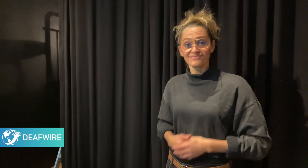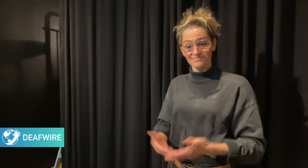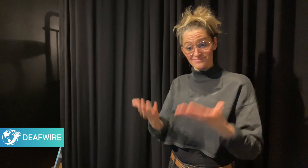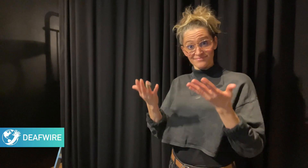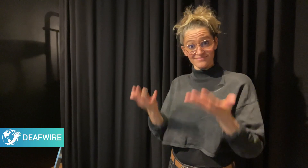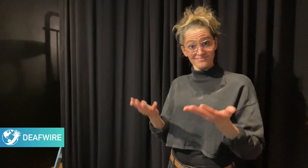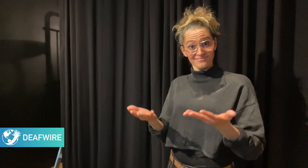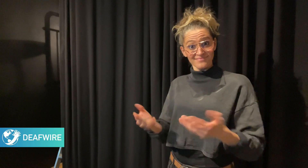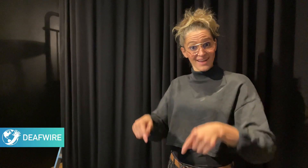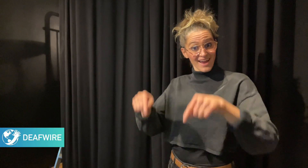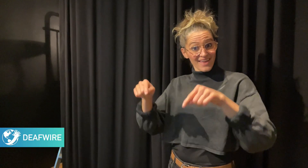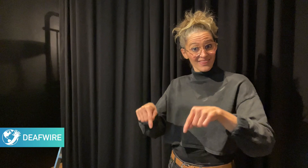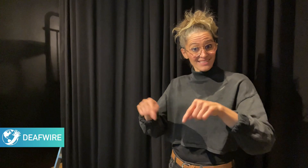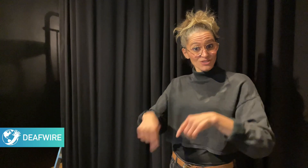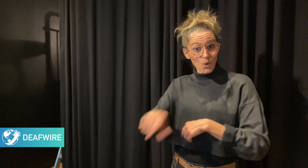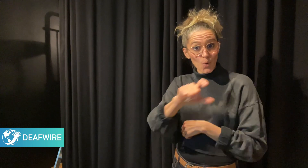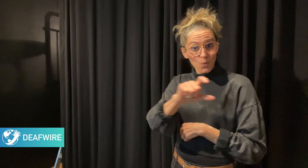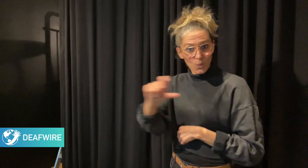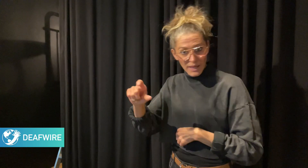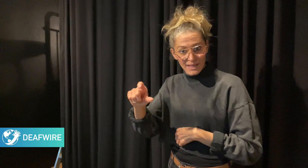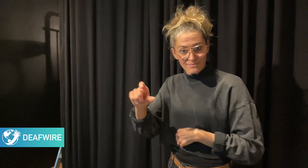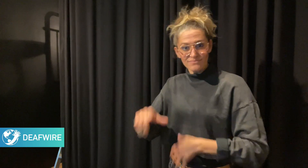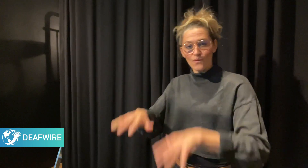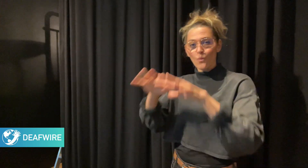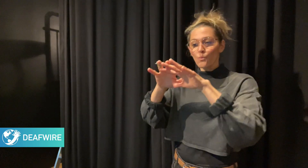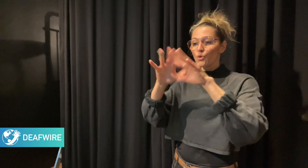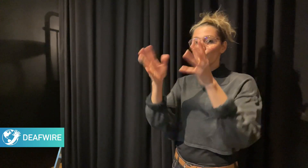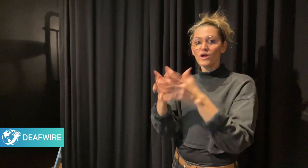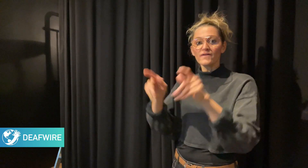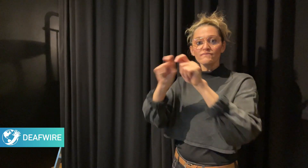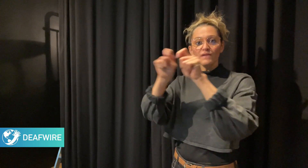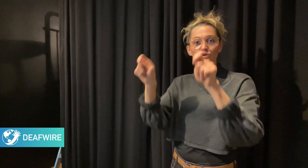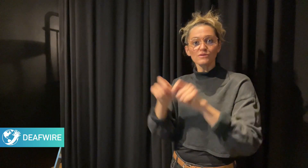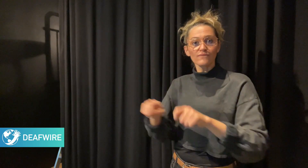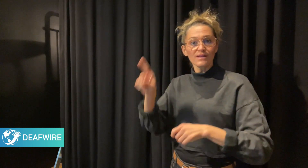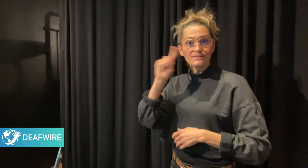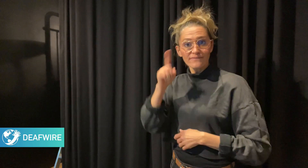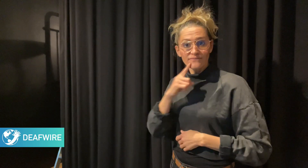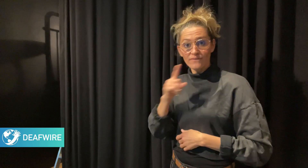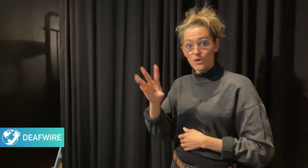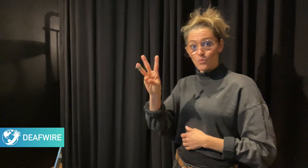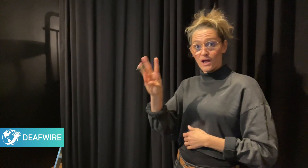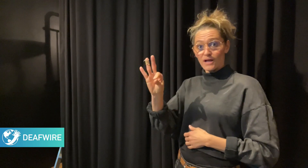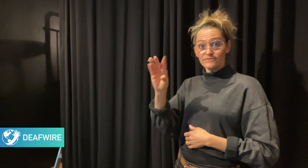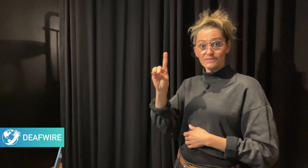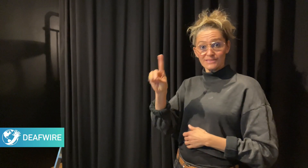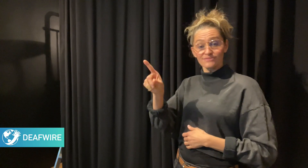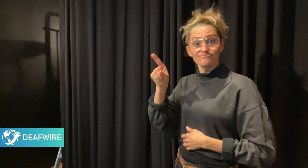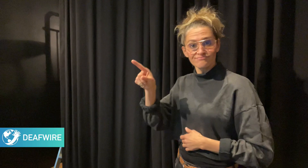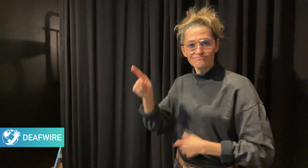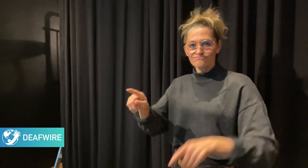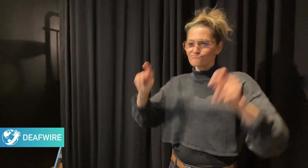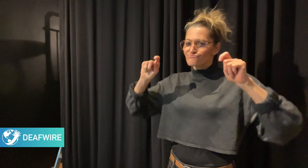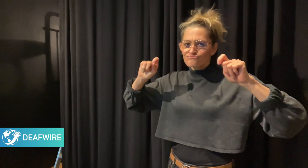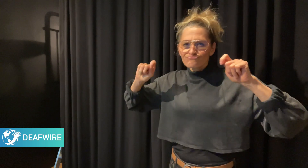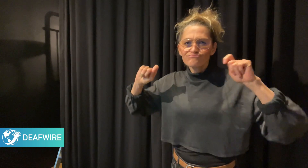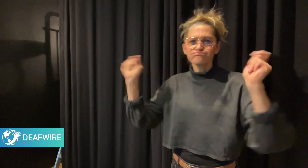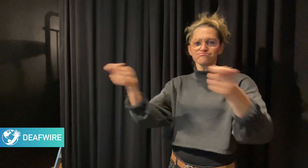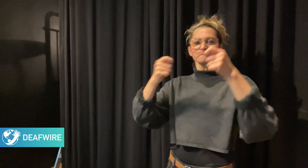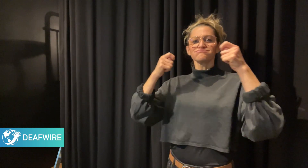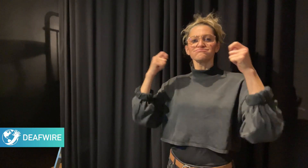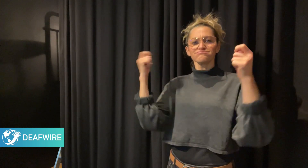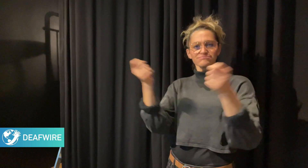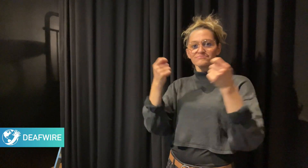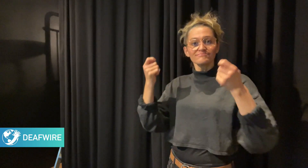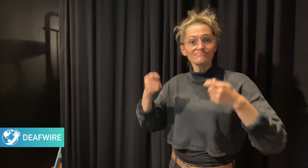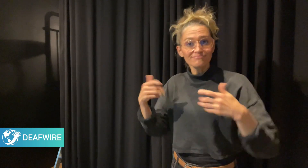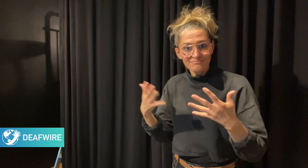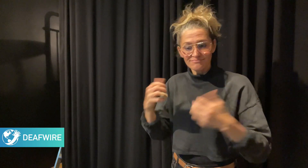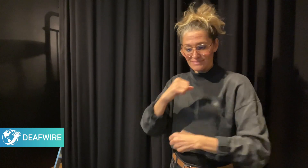This week, the World Federation of the Deaf (WFD) celebrates